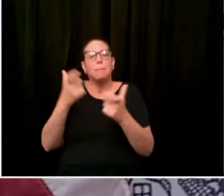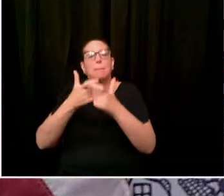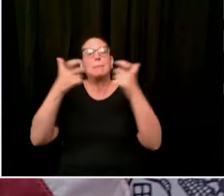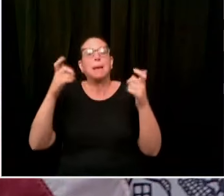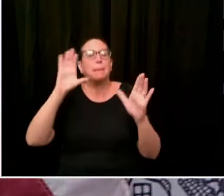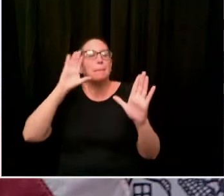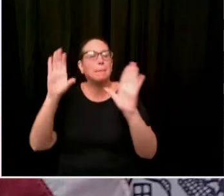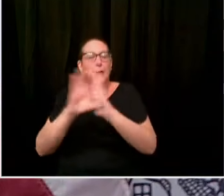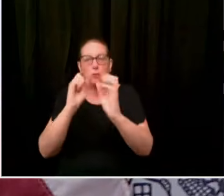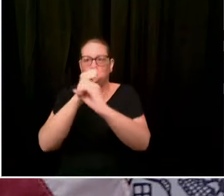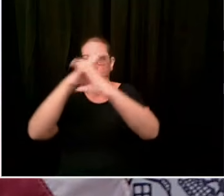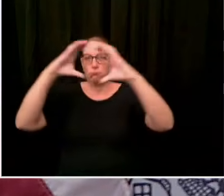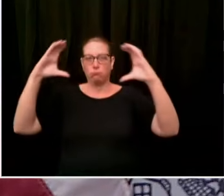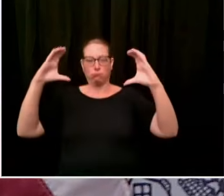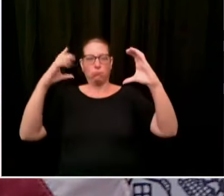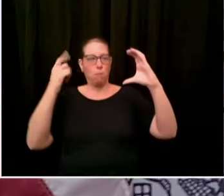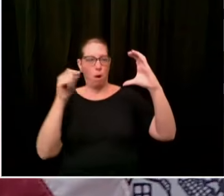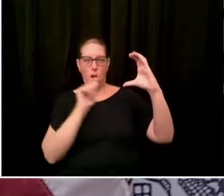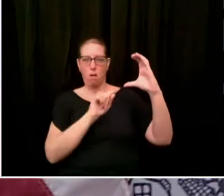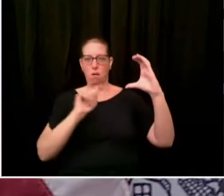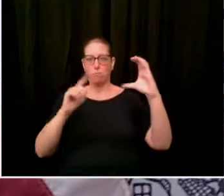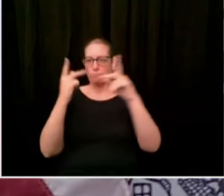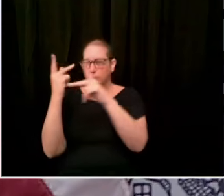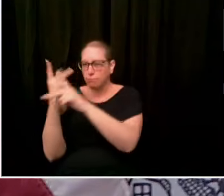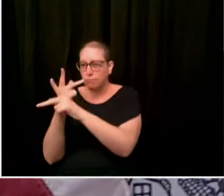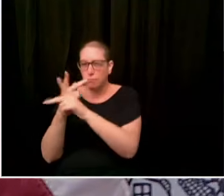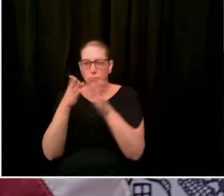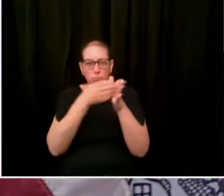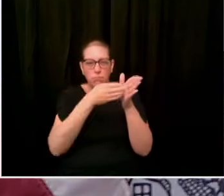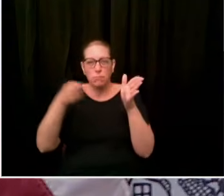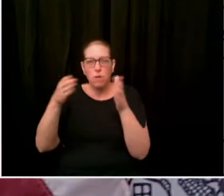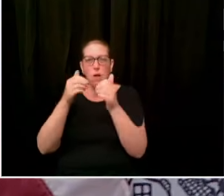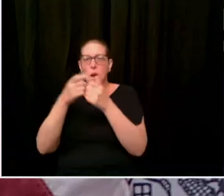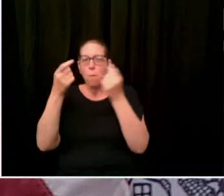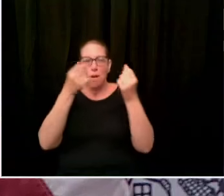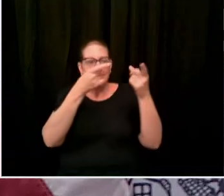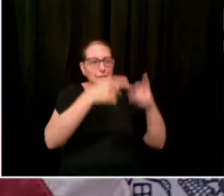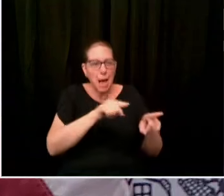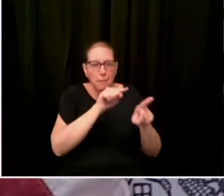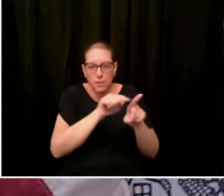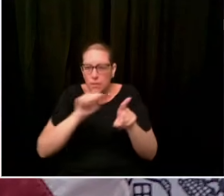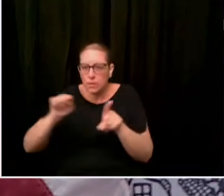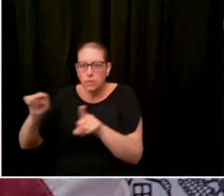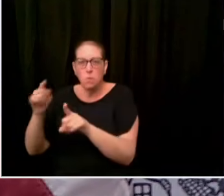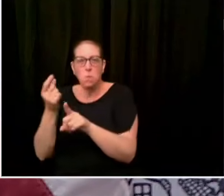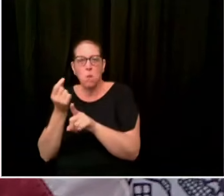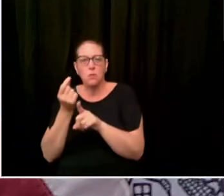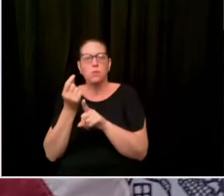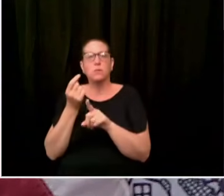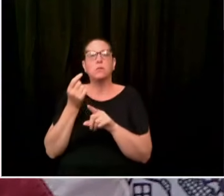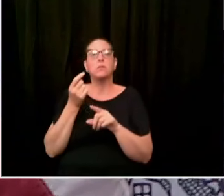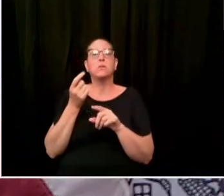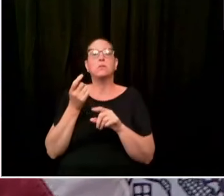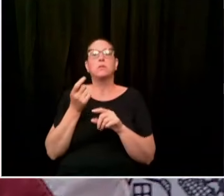ON BIG PICTURE, BUT IT'S ALSO ABOUT THE ABILITY WITH THE PCR TESTING, THE KIND